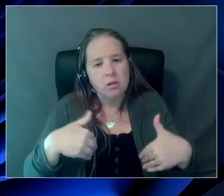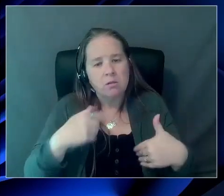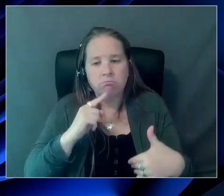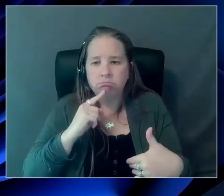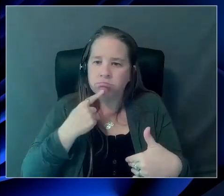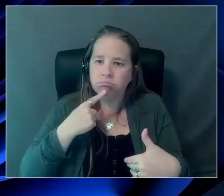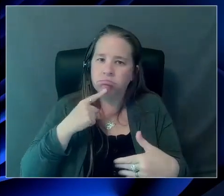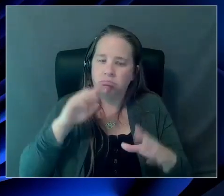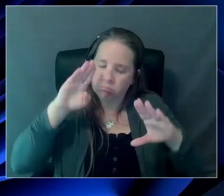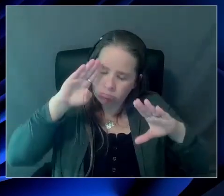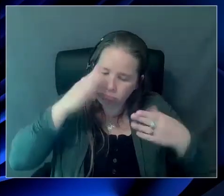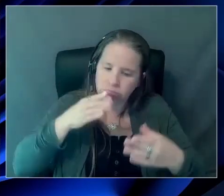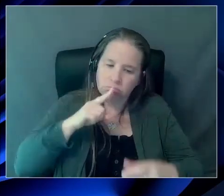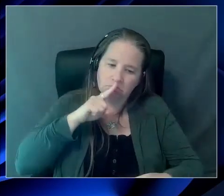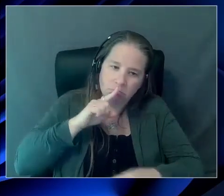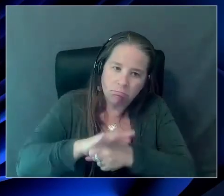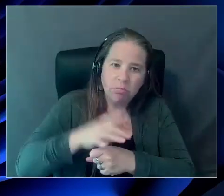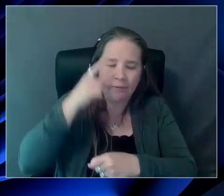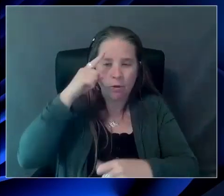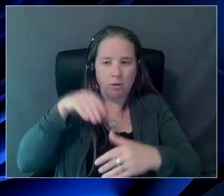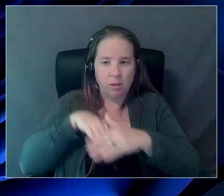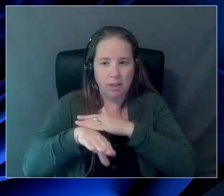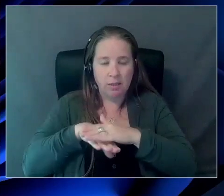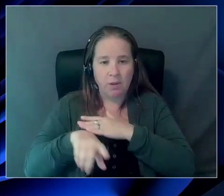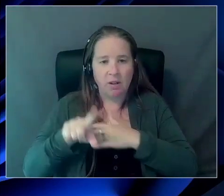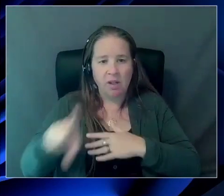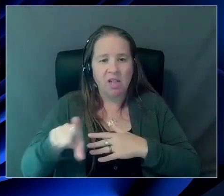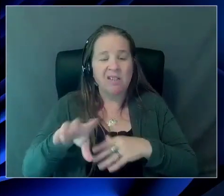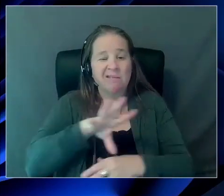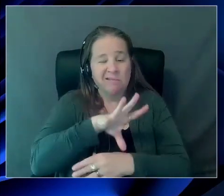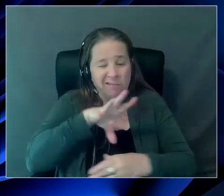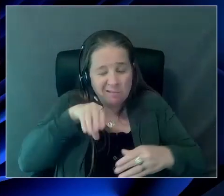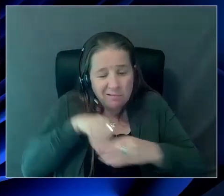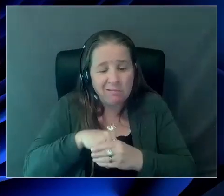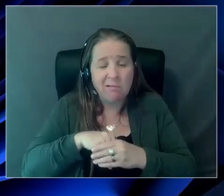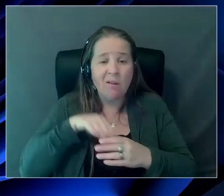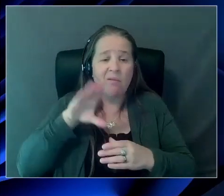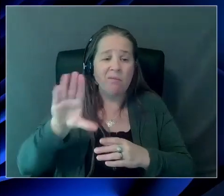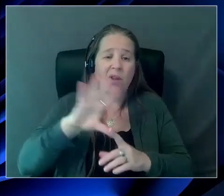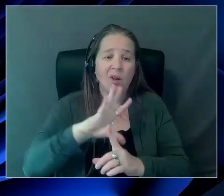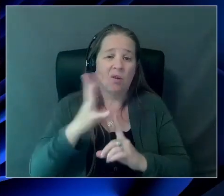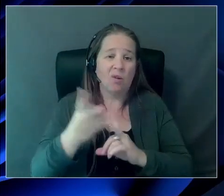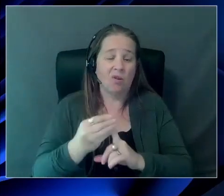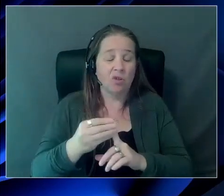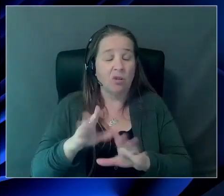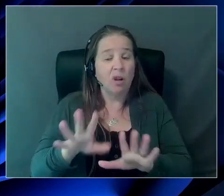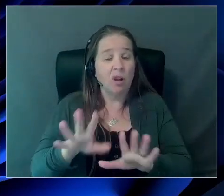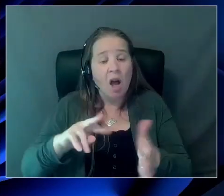To accessibility, it's truly a part of the culture of the company. I don't say that lightly.